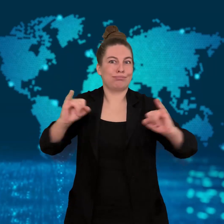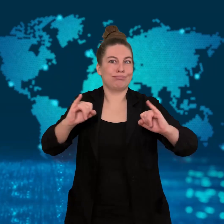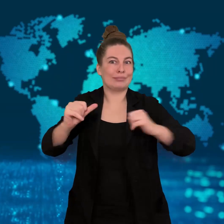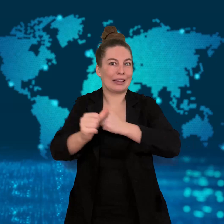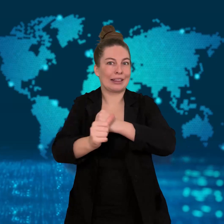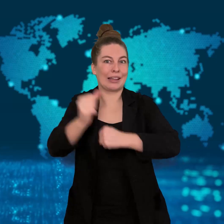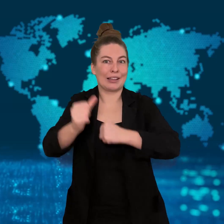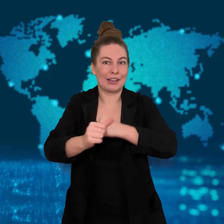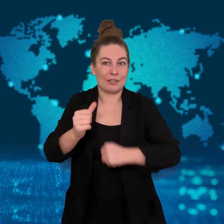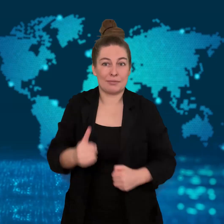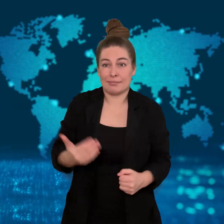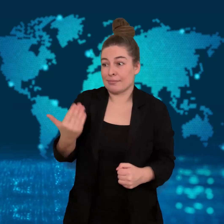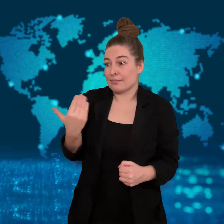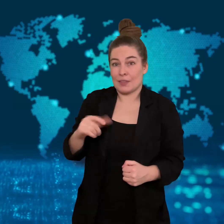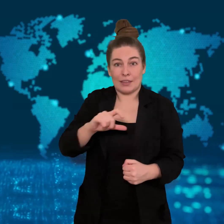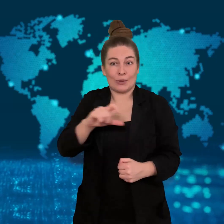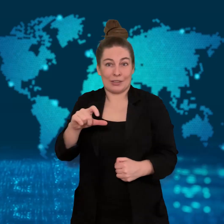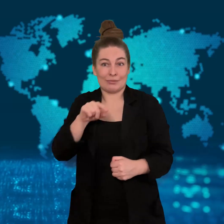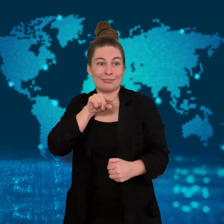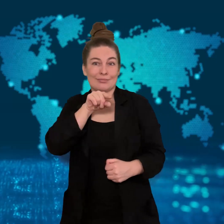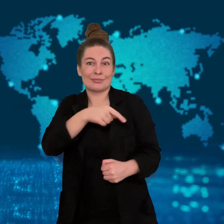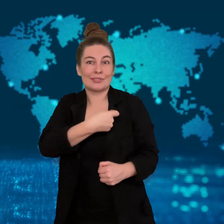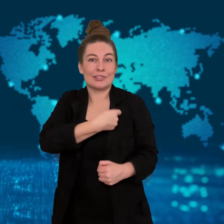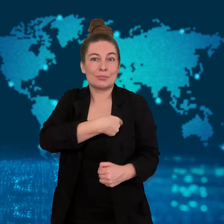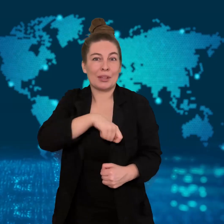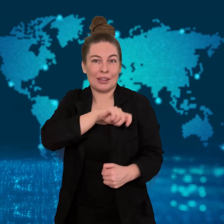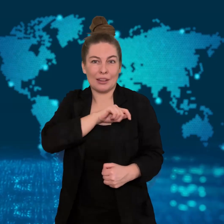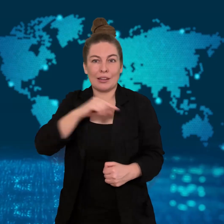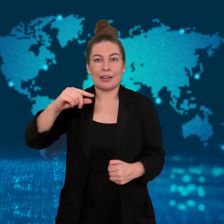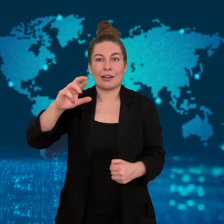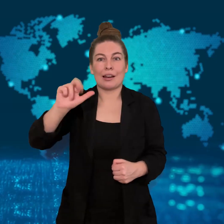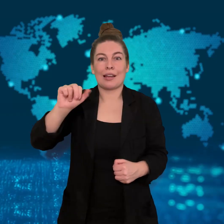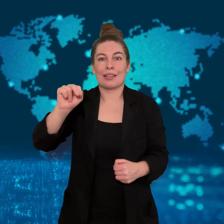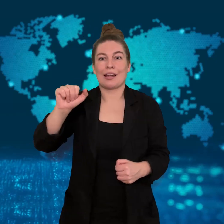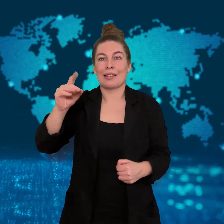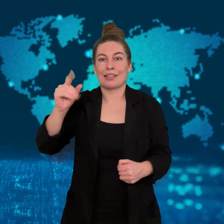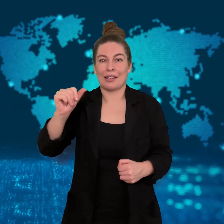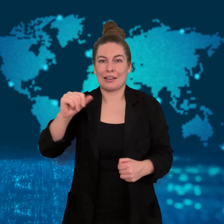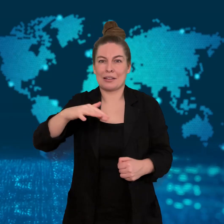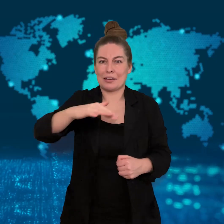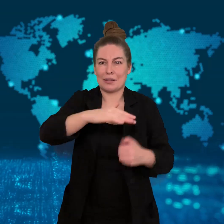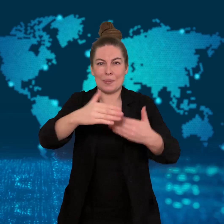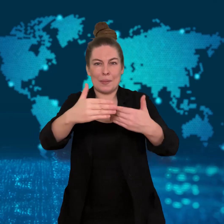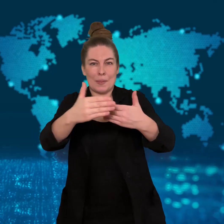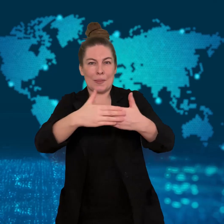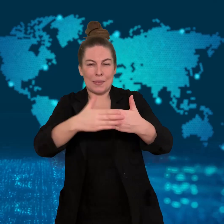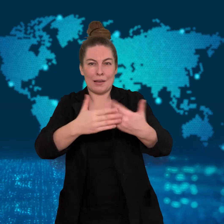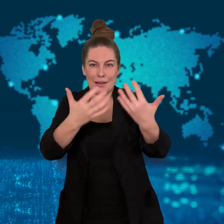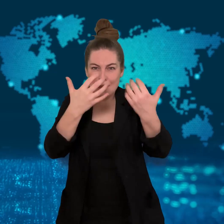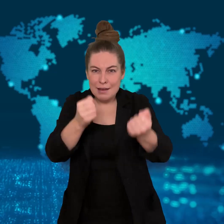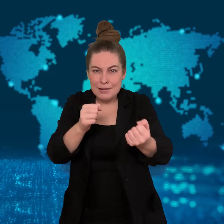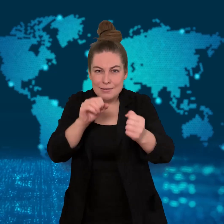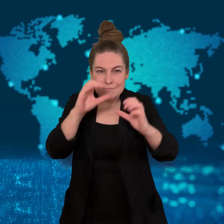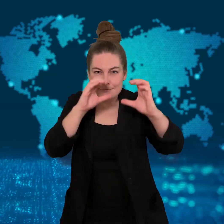The escape showed how dangerous and powerful the Fourth Mafia is.